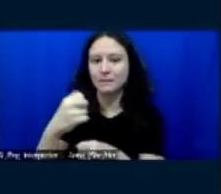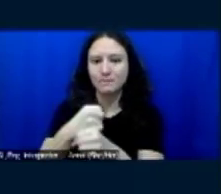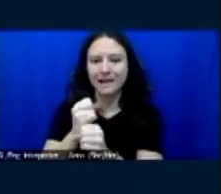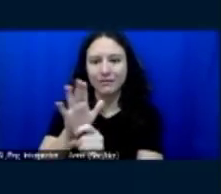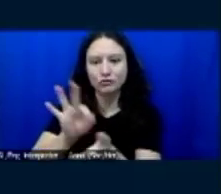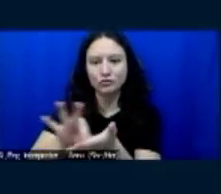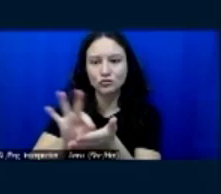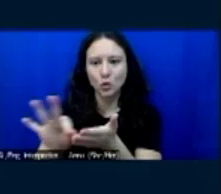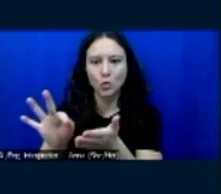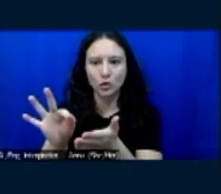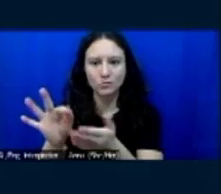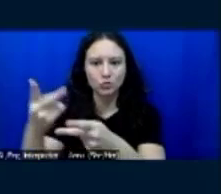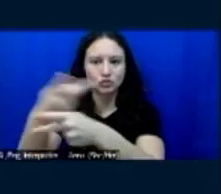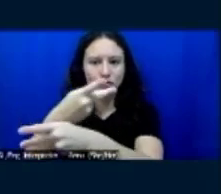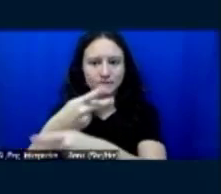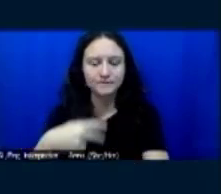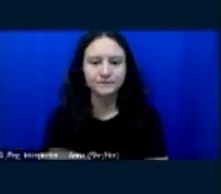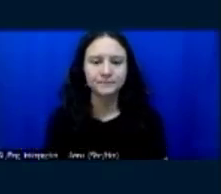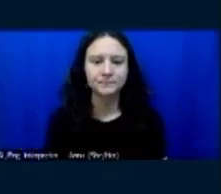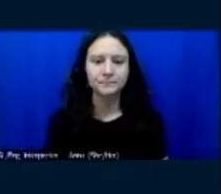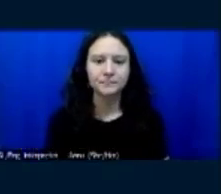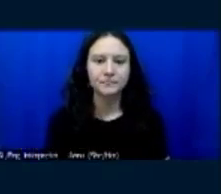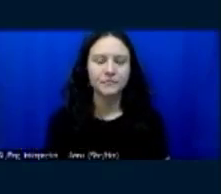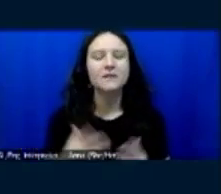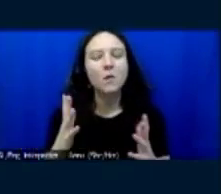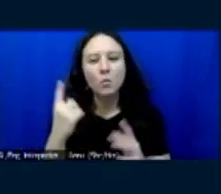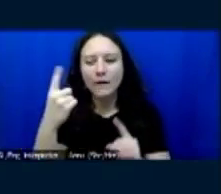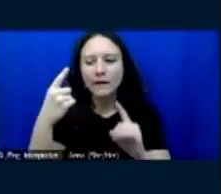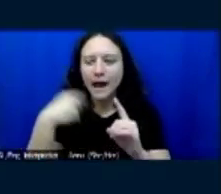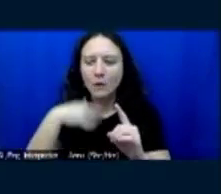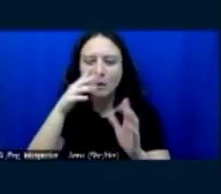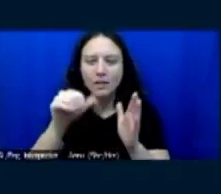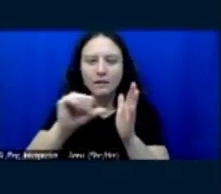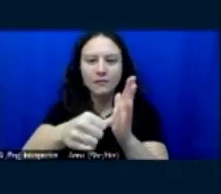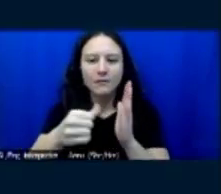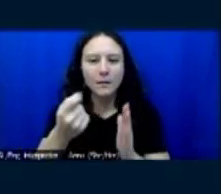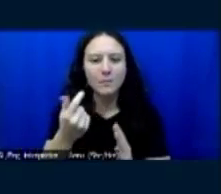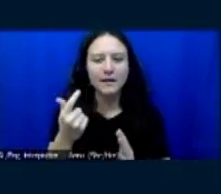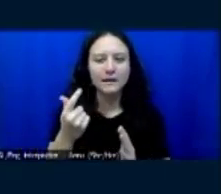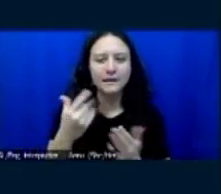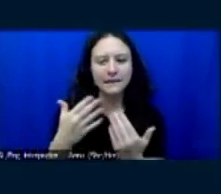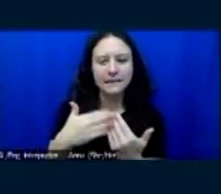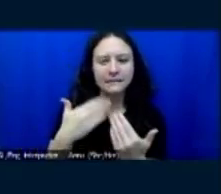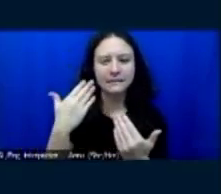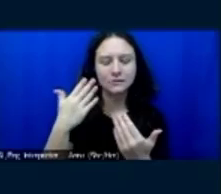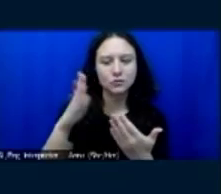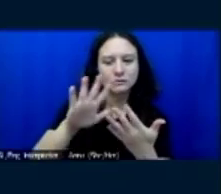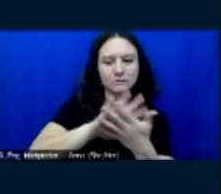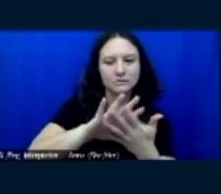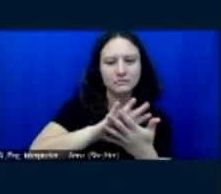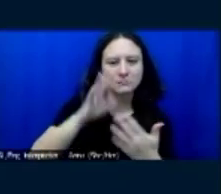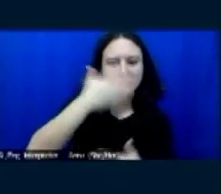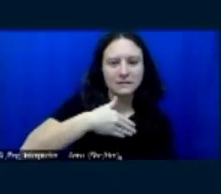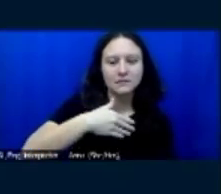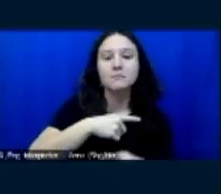it's a little bit hard looking at the raw data here, but overall, the applications from white PIs did score